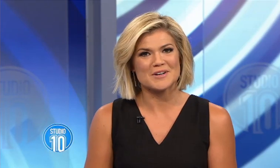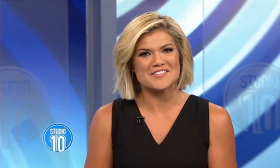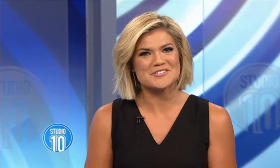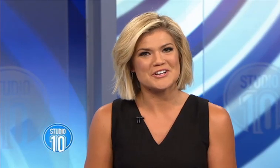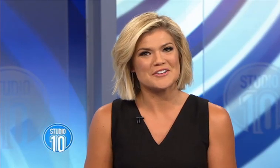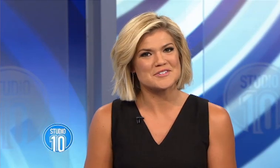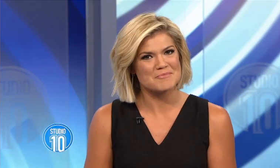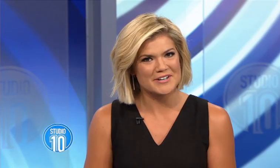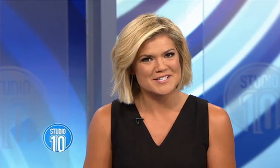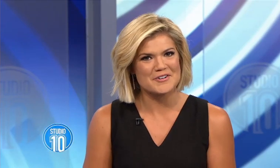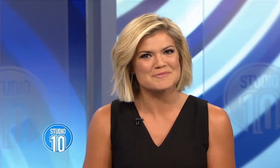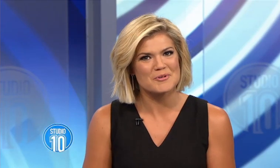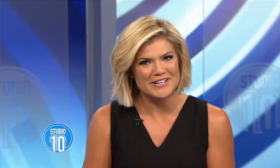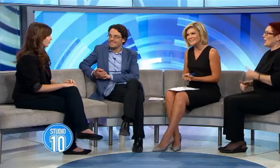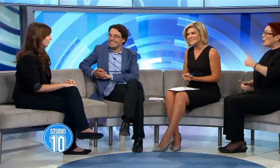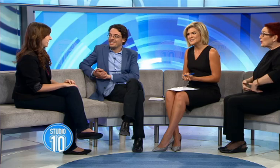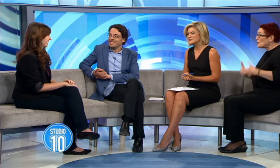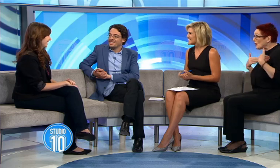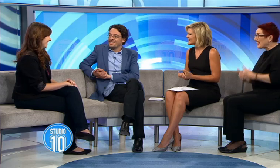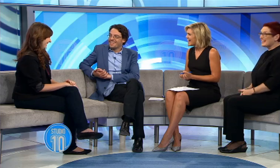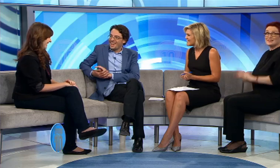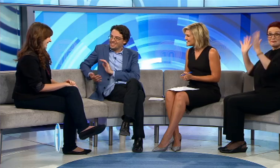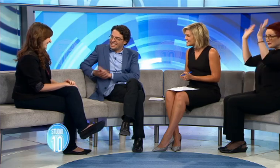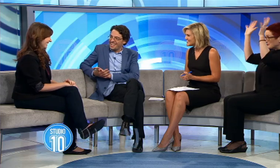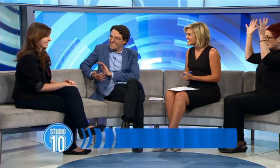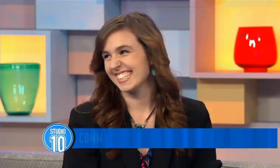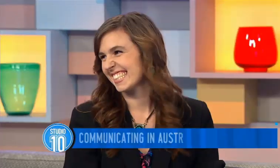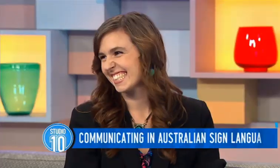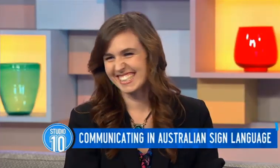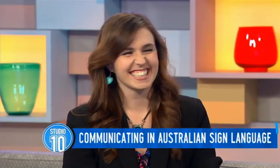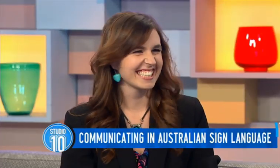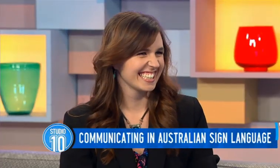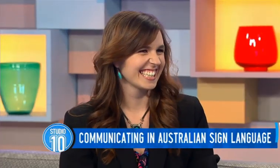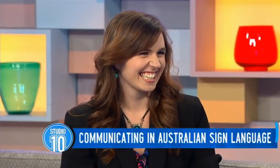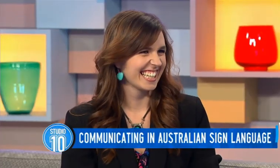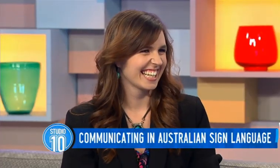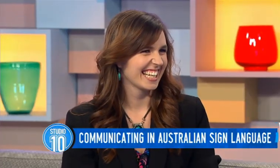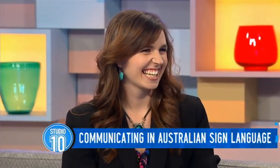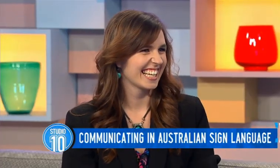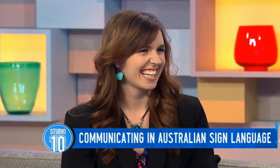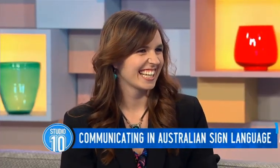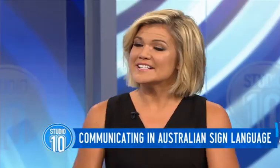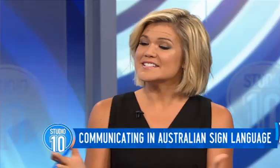with us as well in the studio this morning it's a very good morning to Drisana!